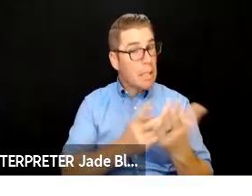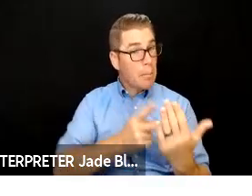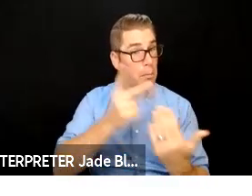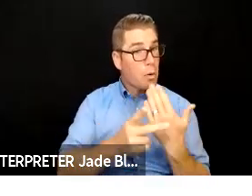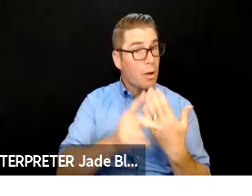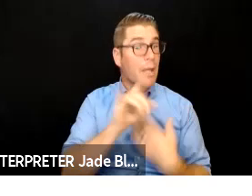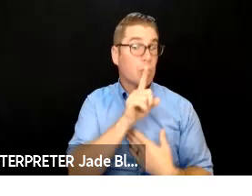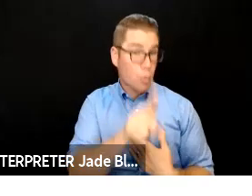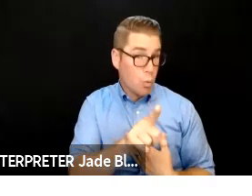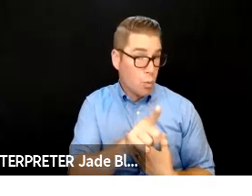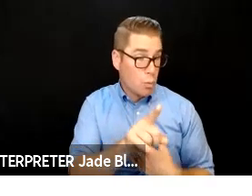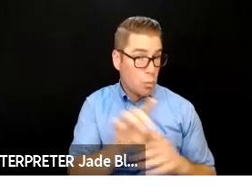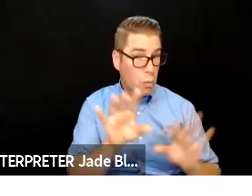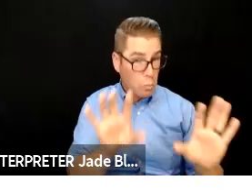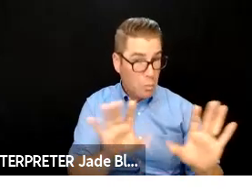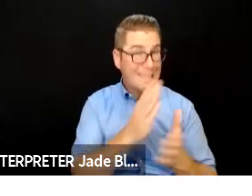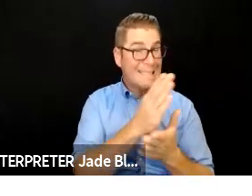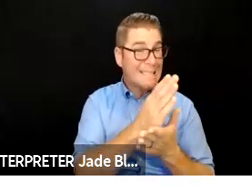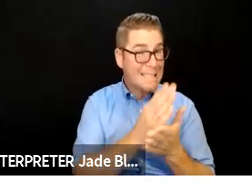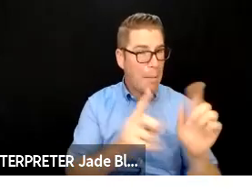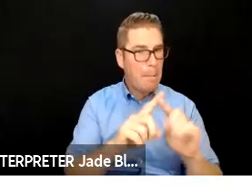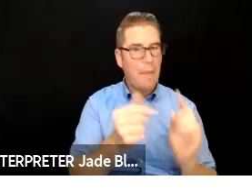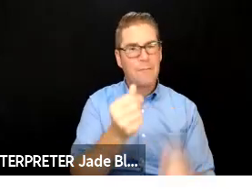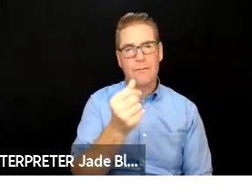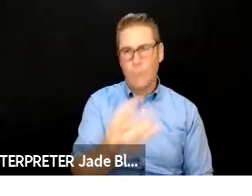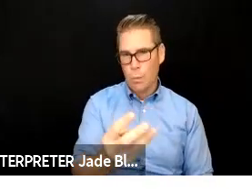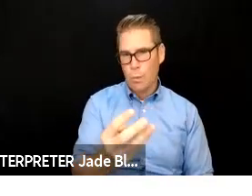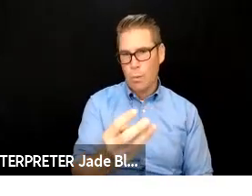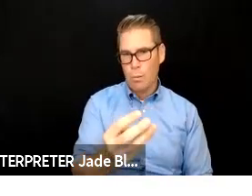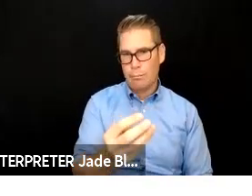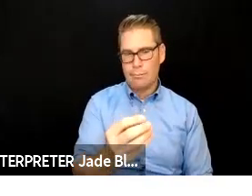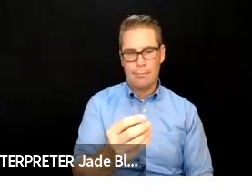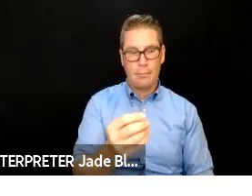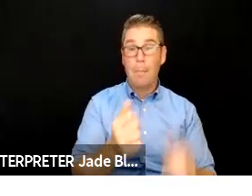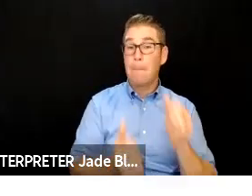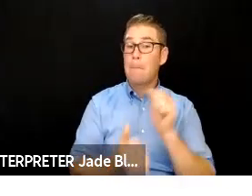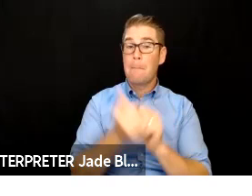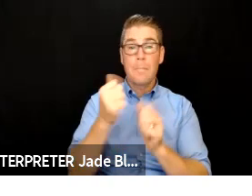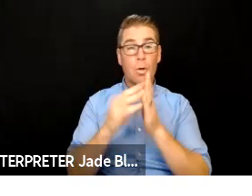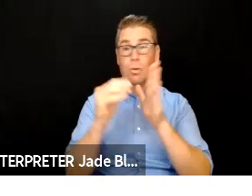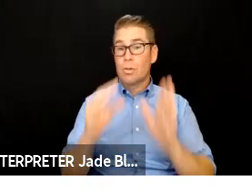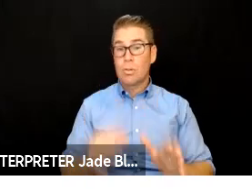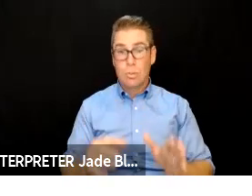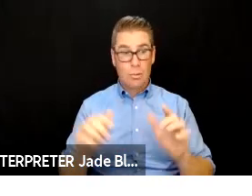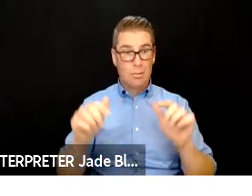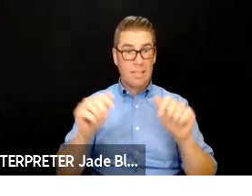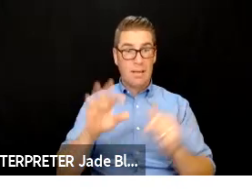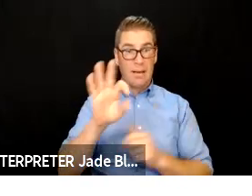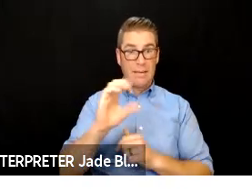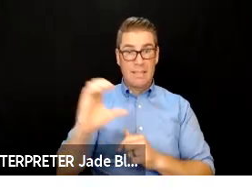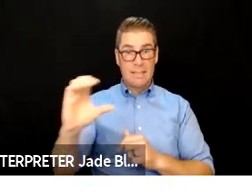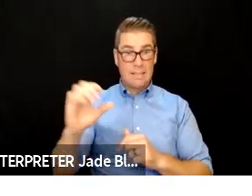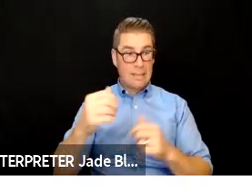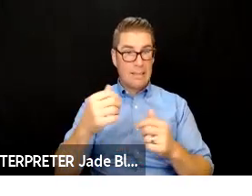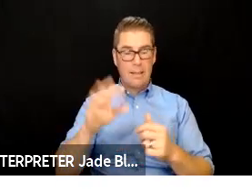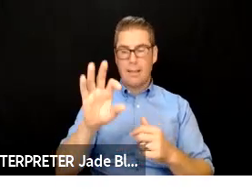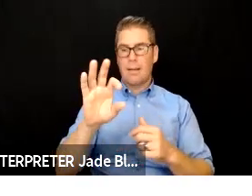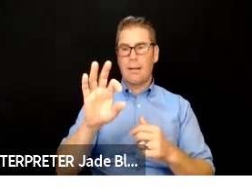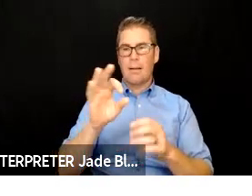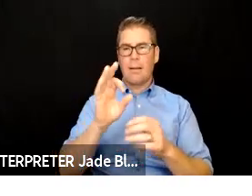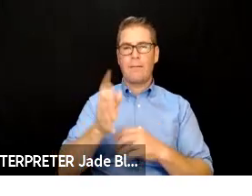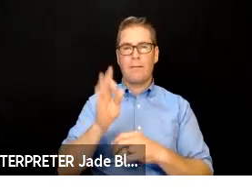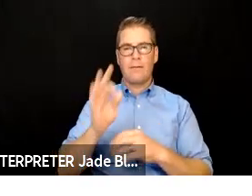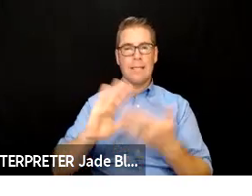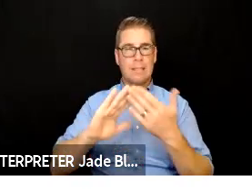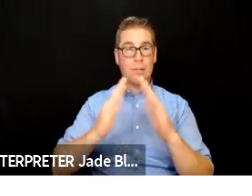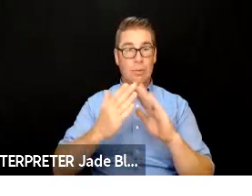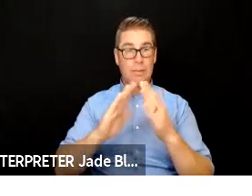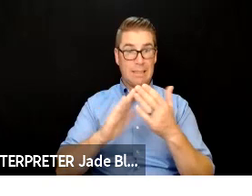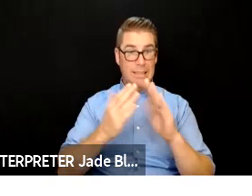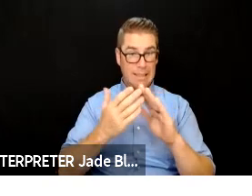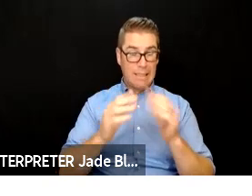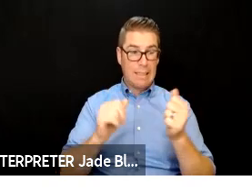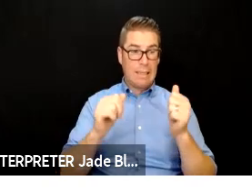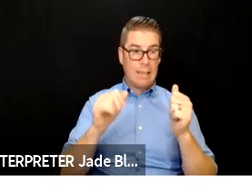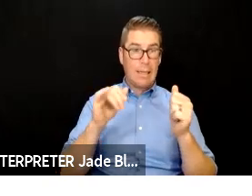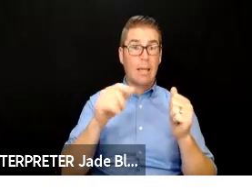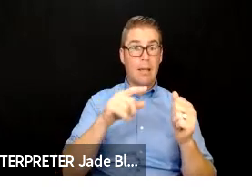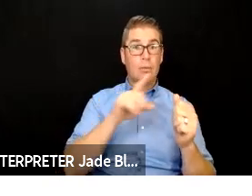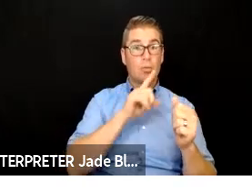Sally Potter: Very, very small number. Most of most of the students that go to Fresno City do receive financial aid and they are supposed to use that money for any educational materials.